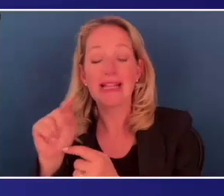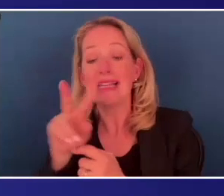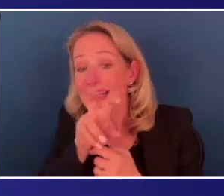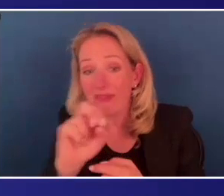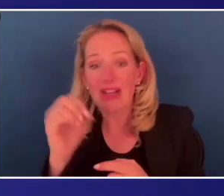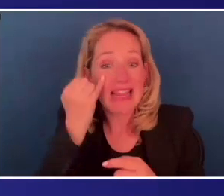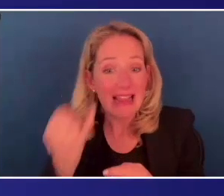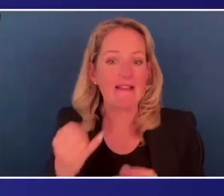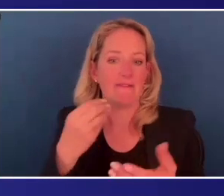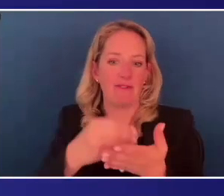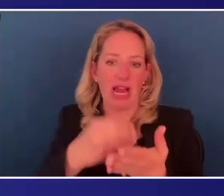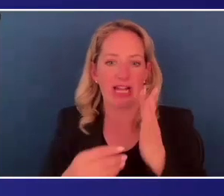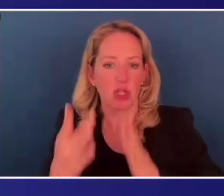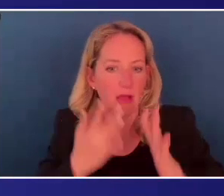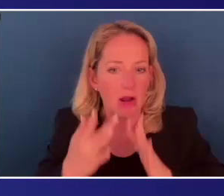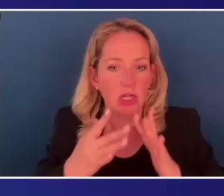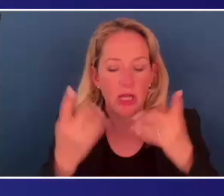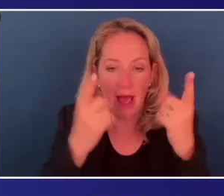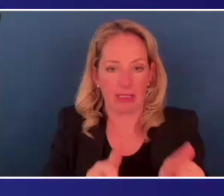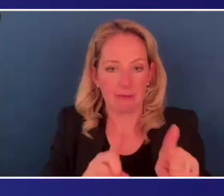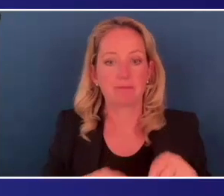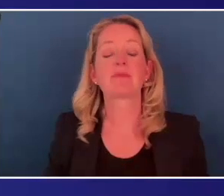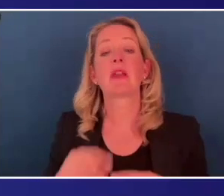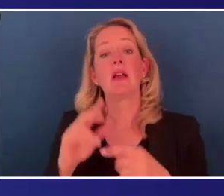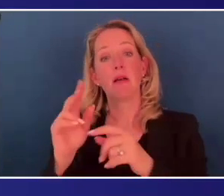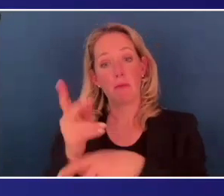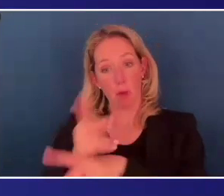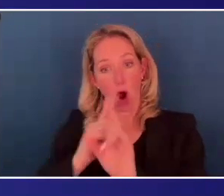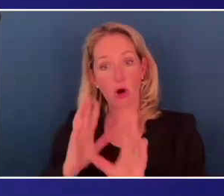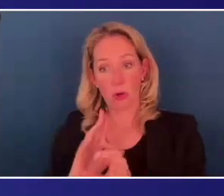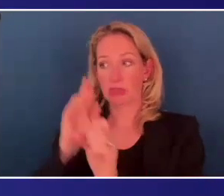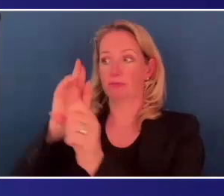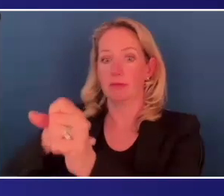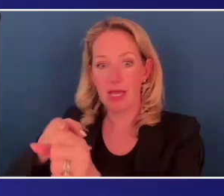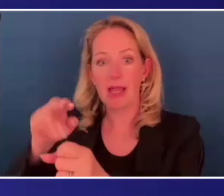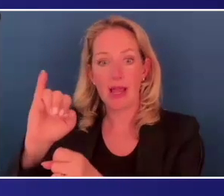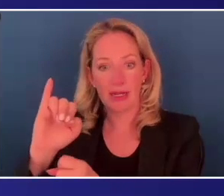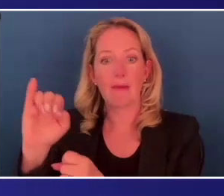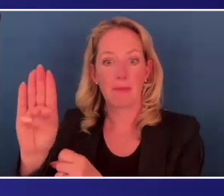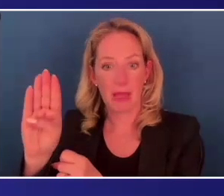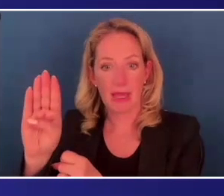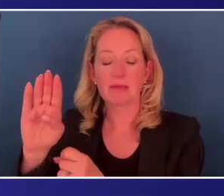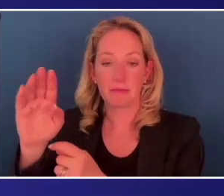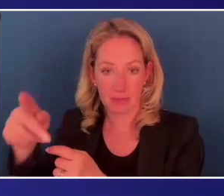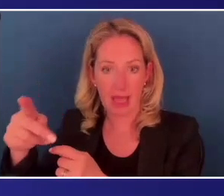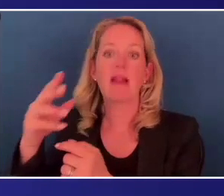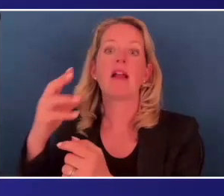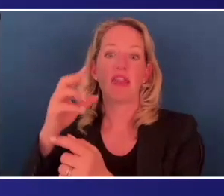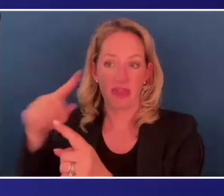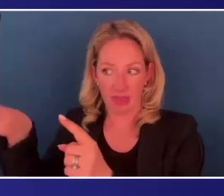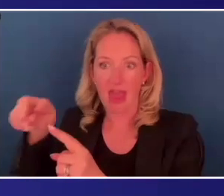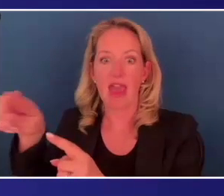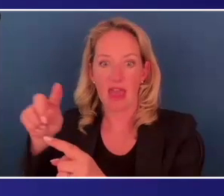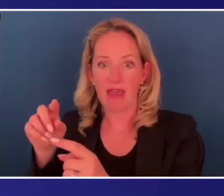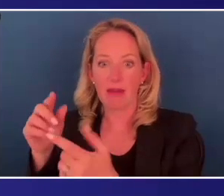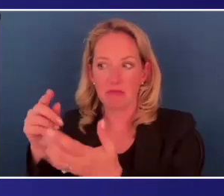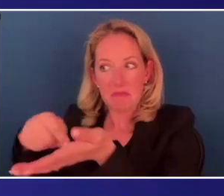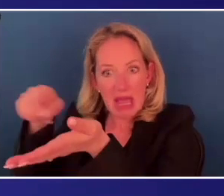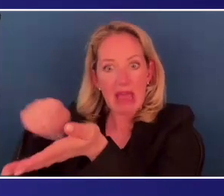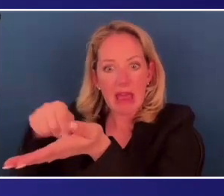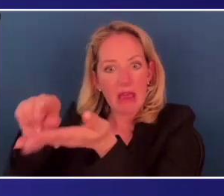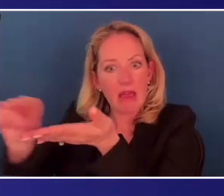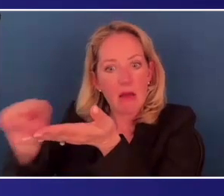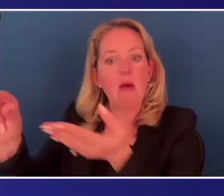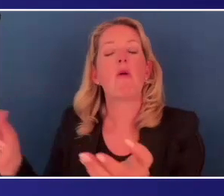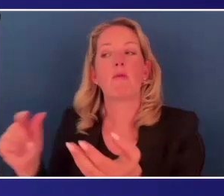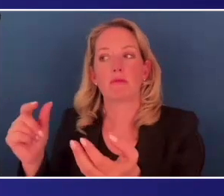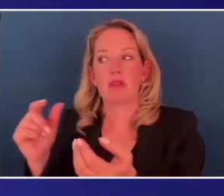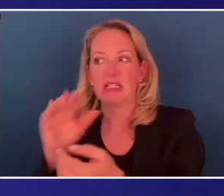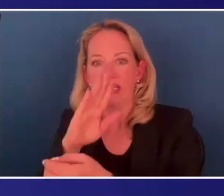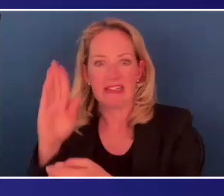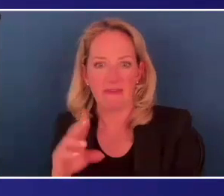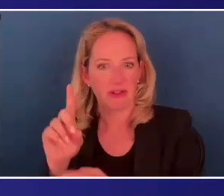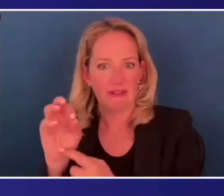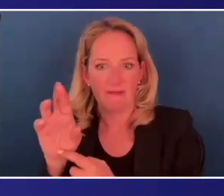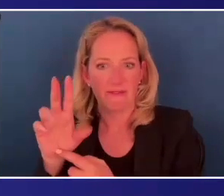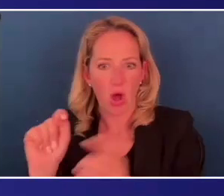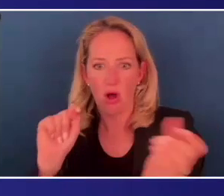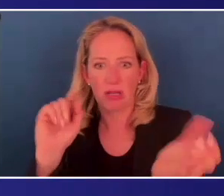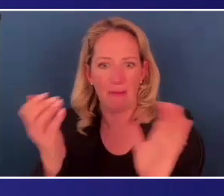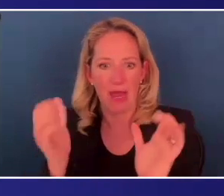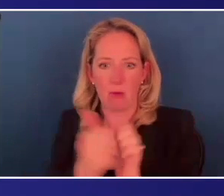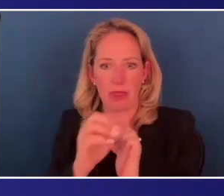Farmers enrolled in income these plans to fall at much lower rates than those in non-income based plans and they're currently more than 13 million Americans who are enrolled in these plans.